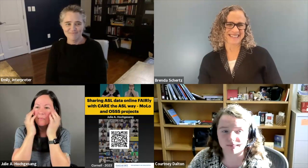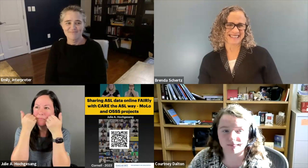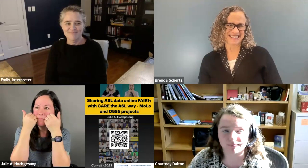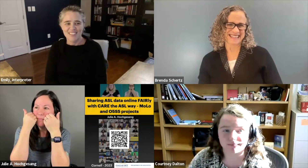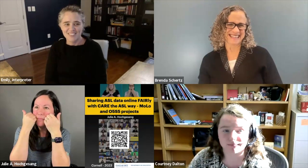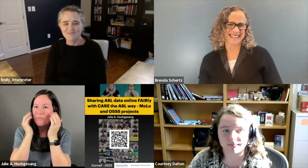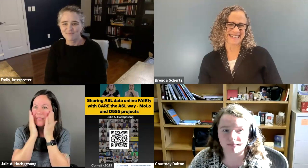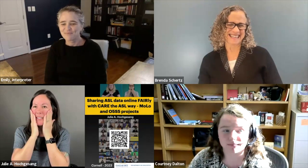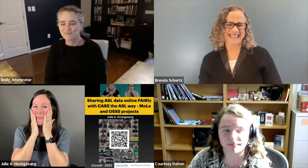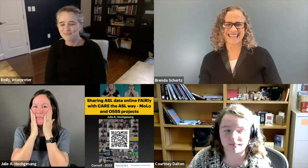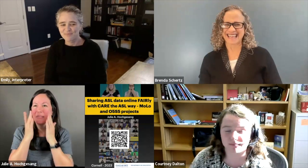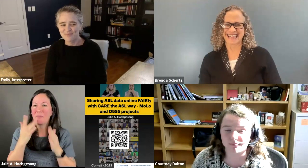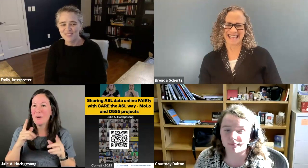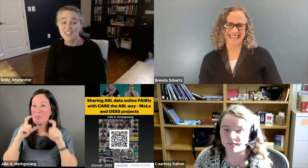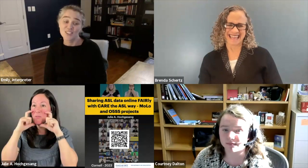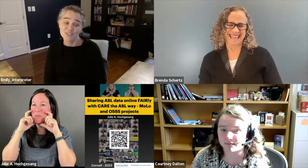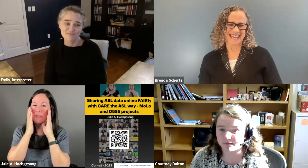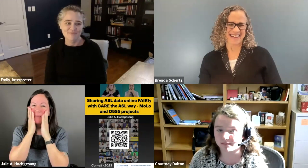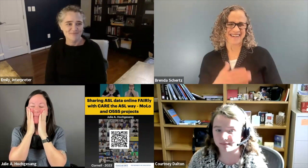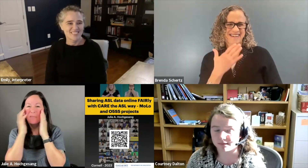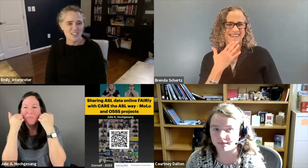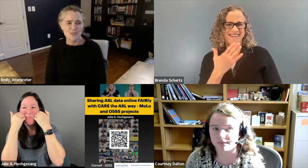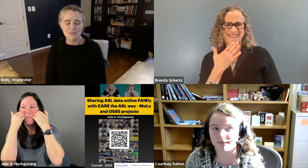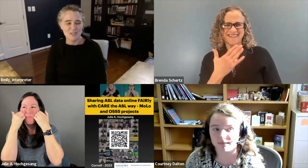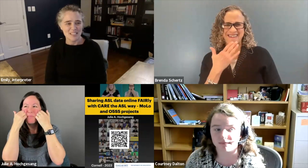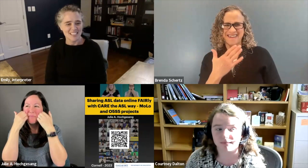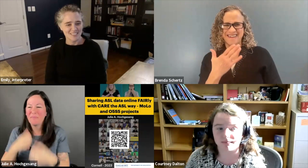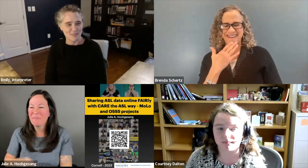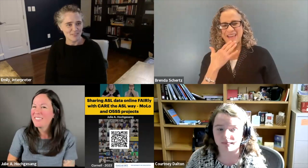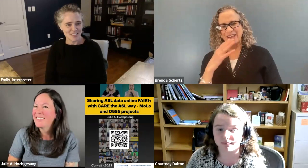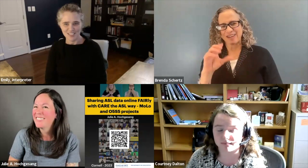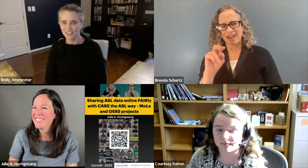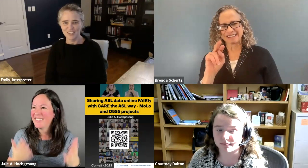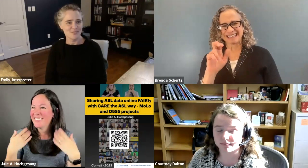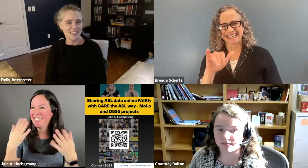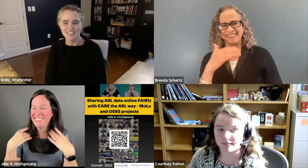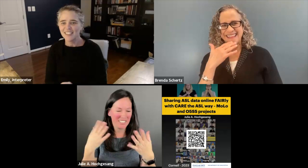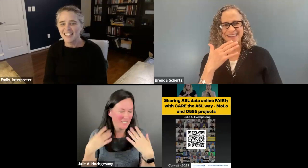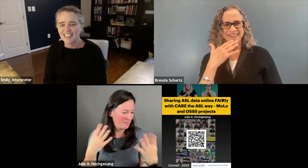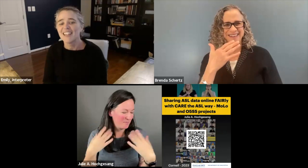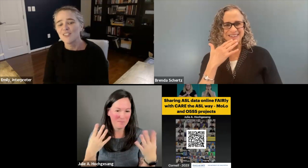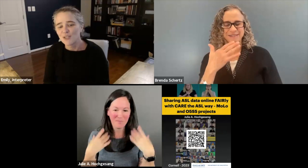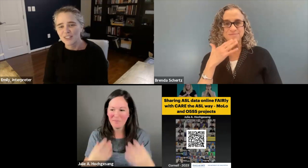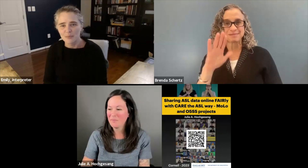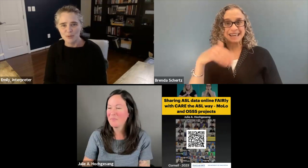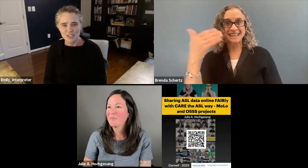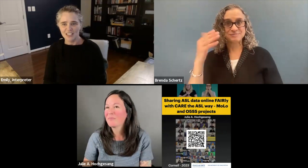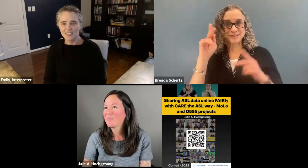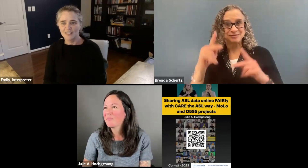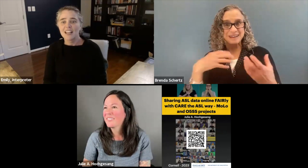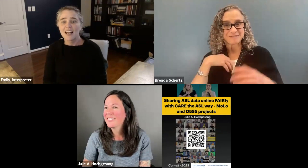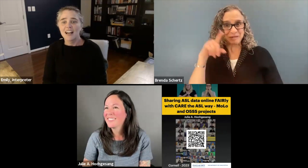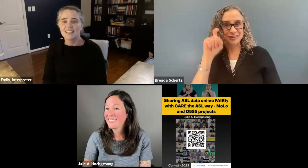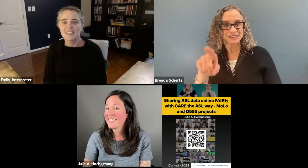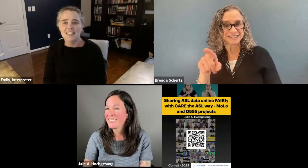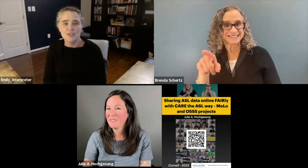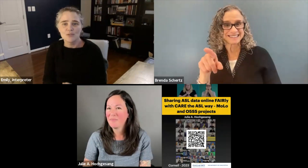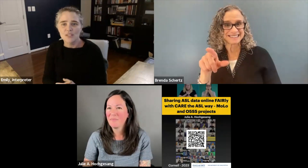Oh wow I just realized my face is really red again. is very red thank you Courtney appreciate it let's see who who's